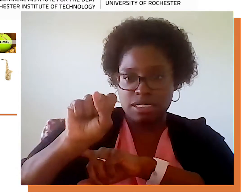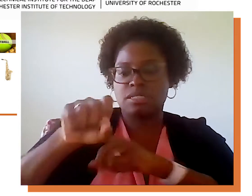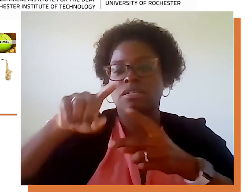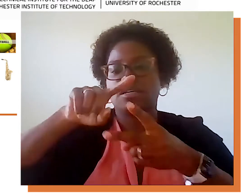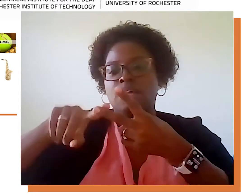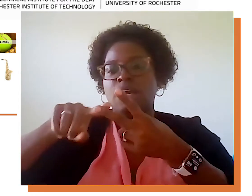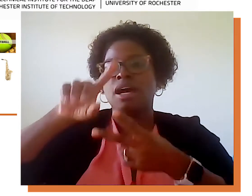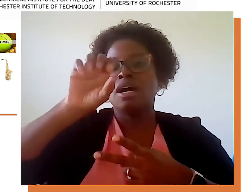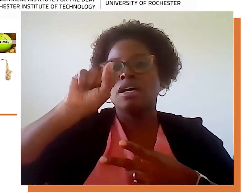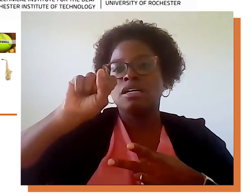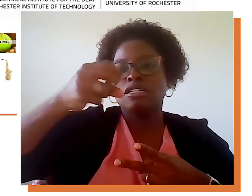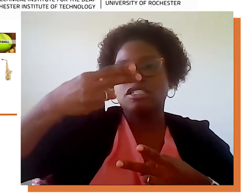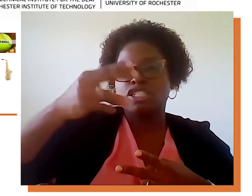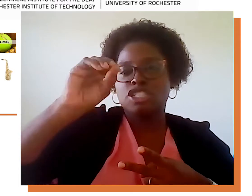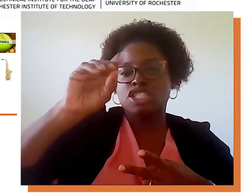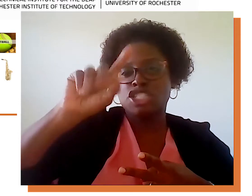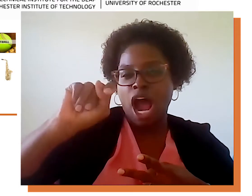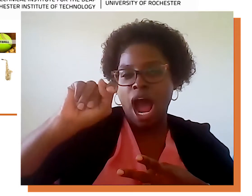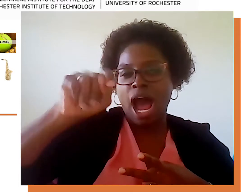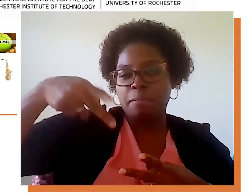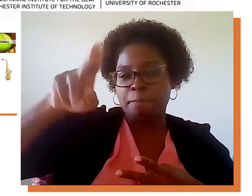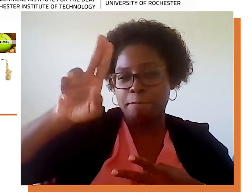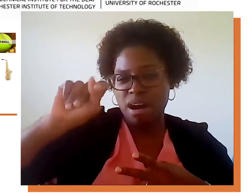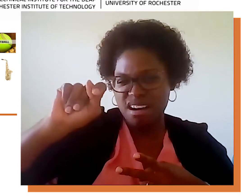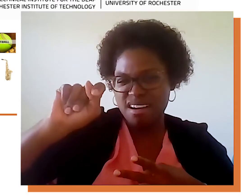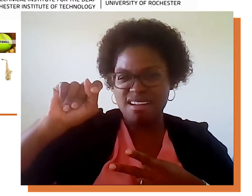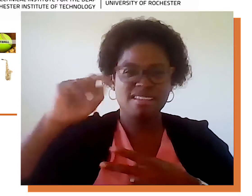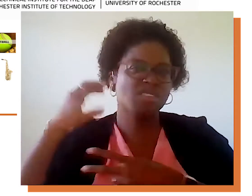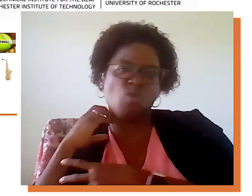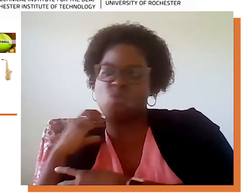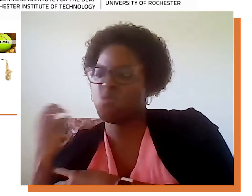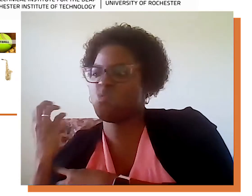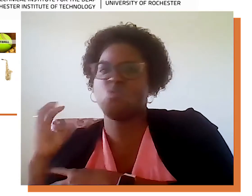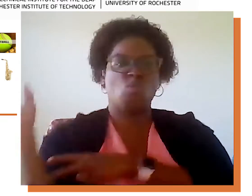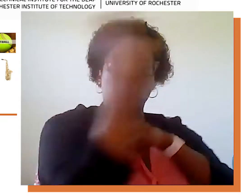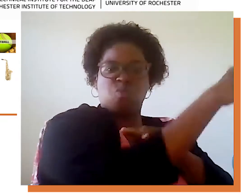I did discus, track and field. I did the shot-put.